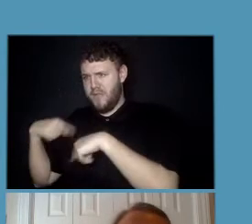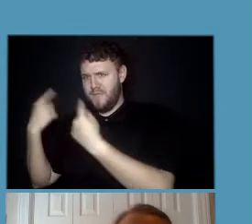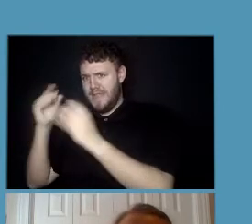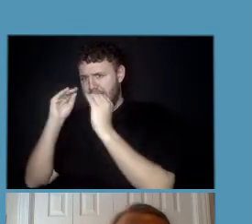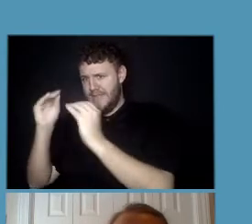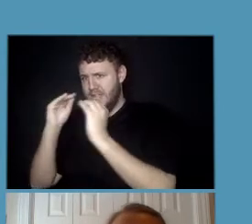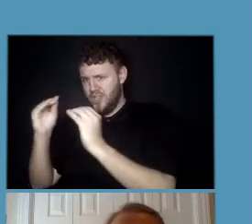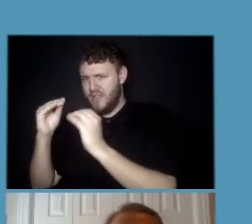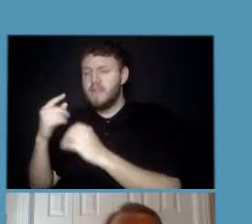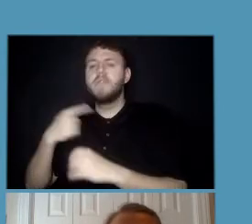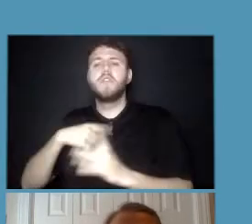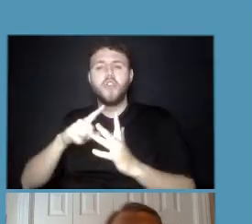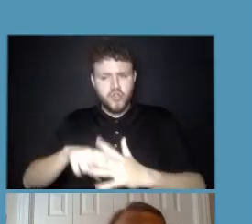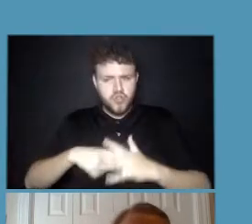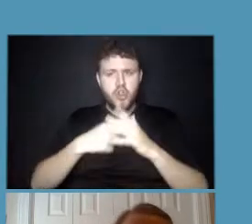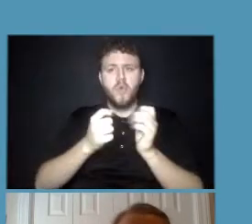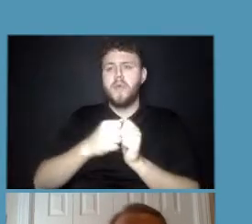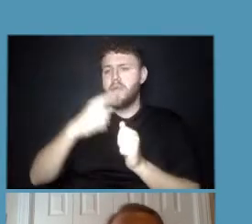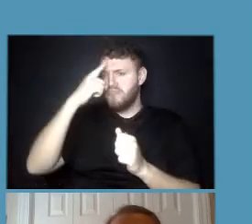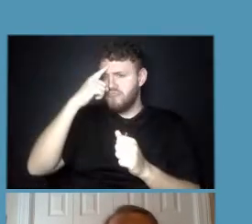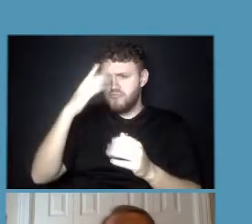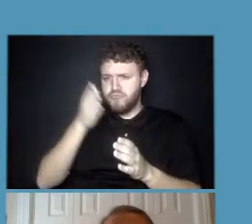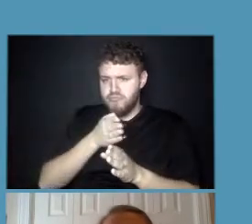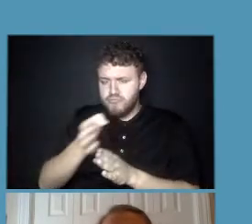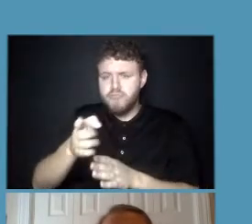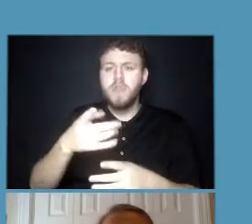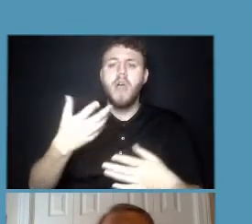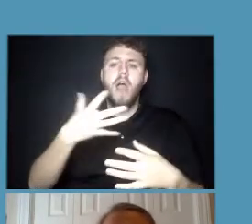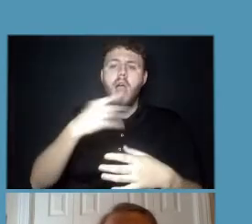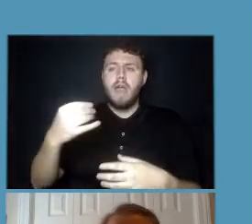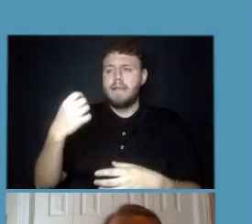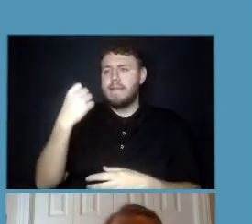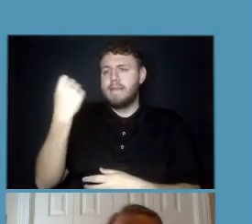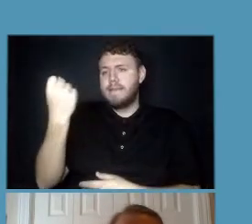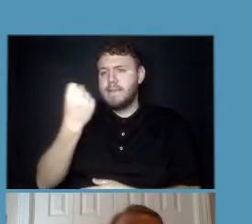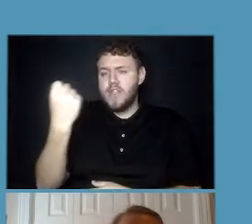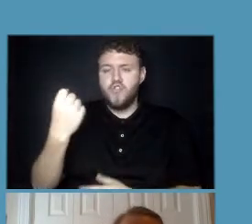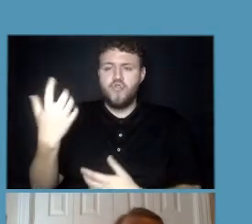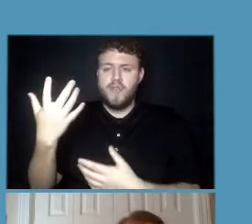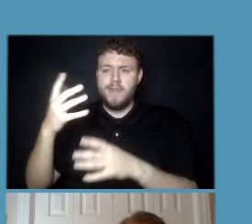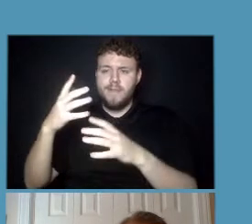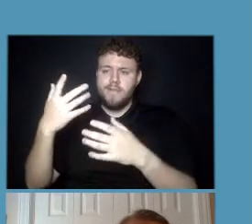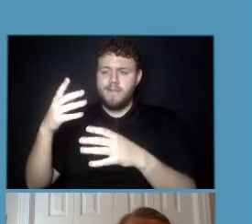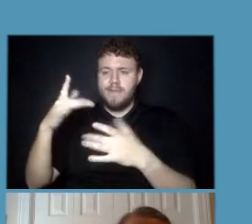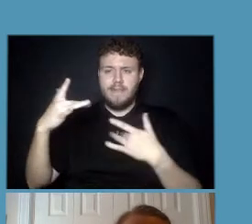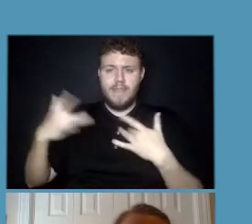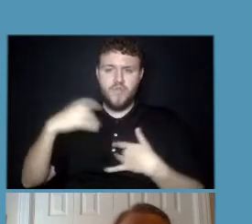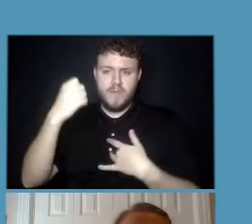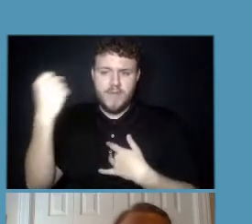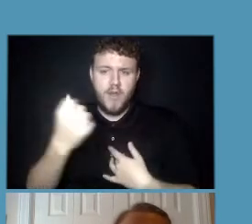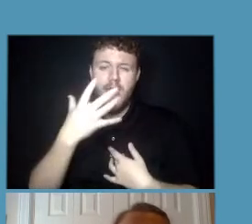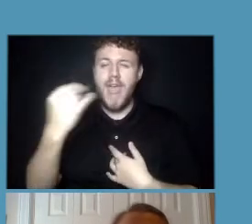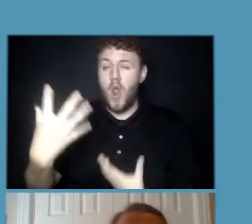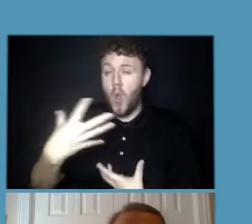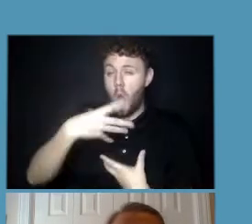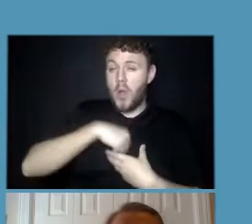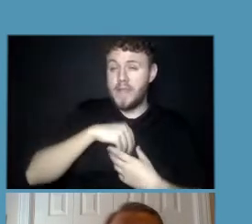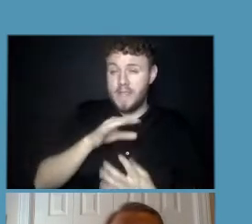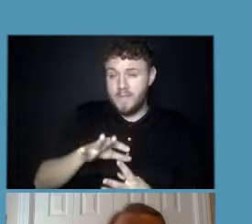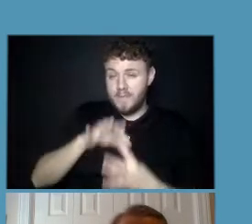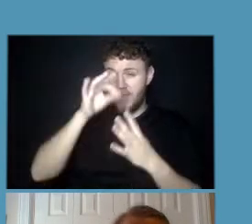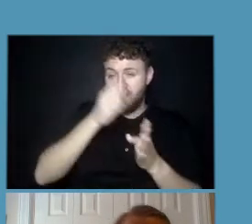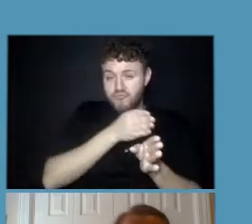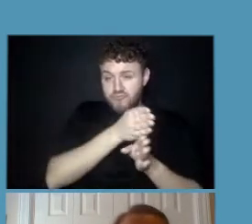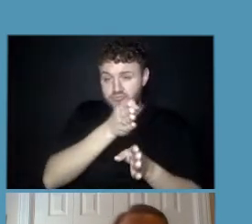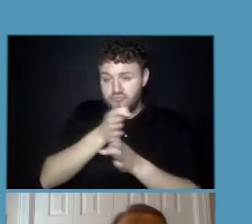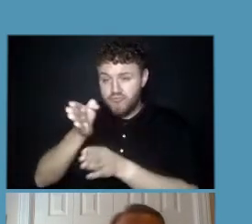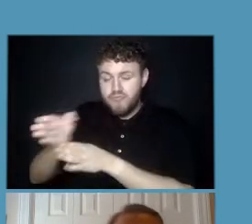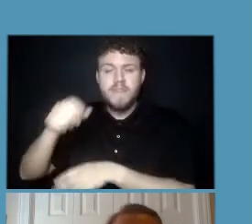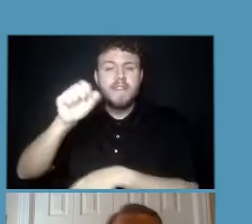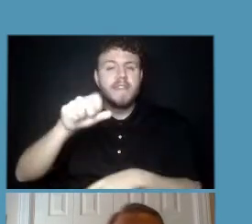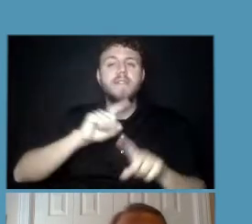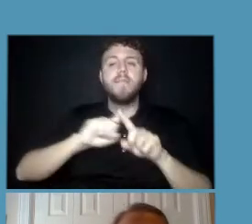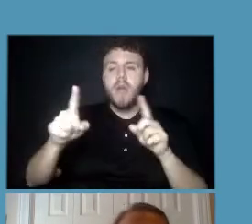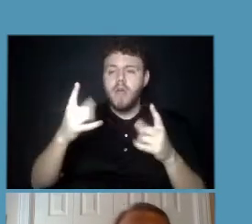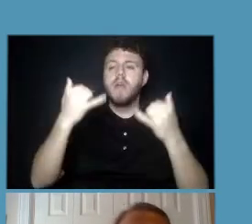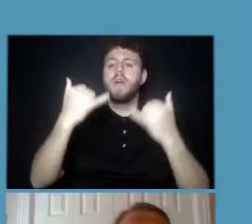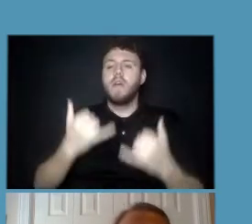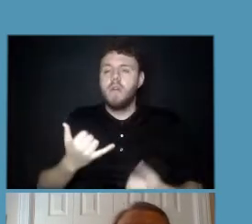Neurodiverse communities and the Sensory Saturdays in the autism specialties but we are moving more and more toward